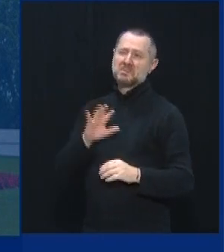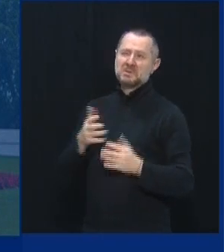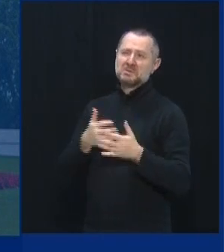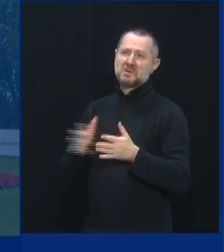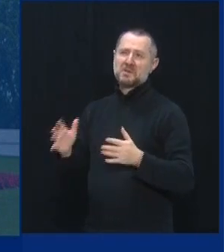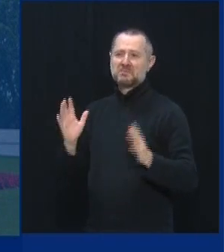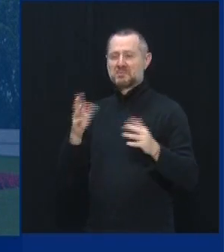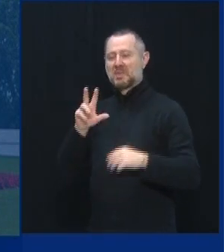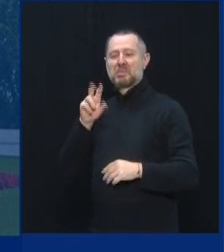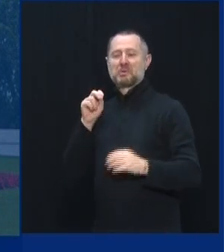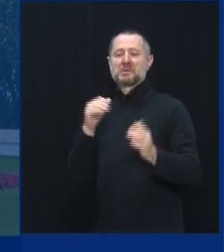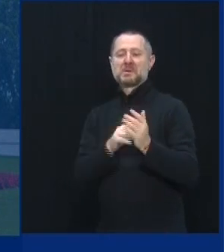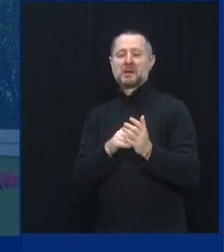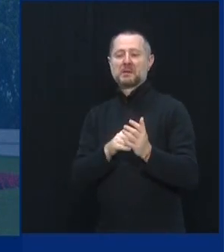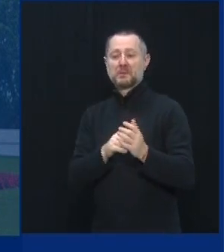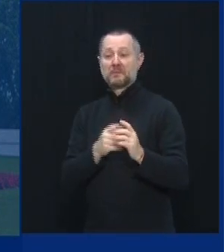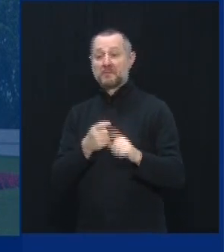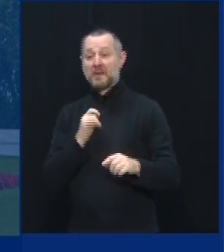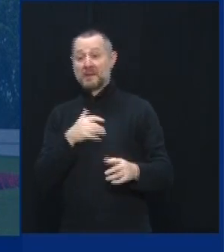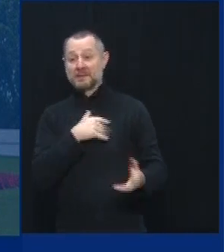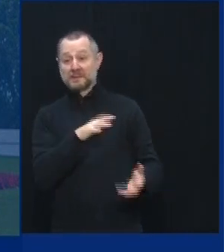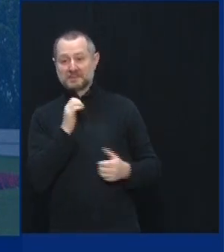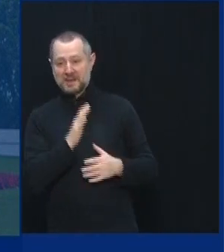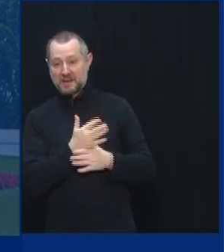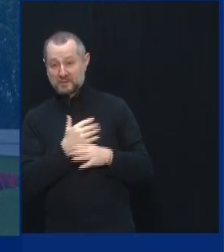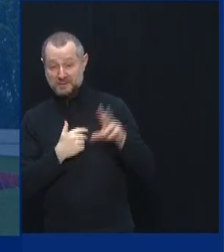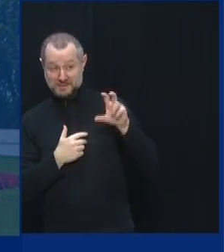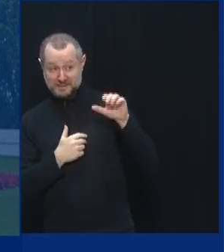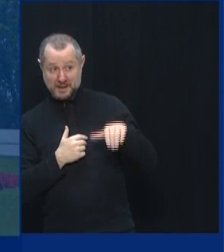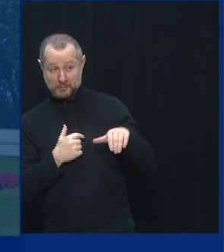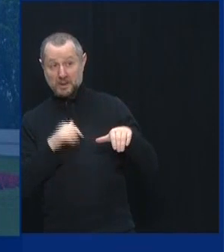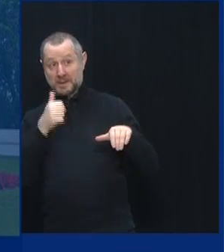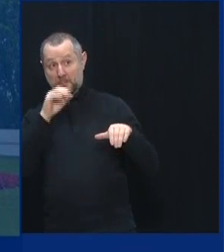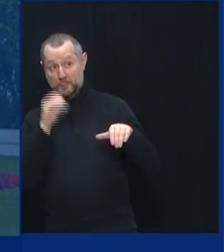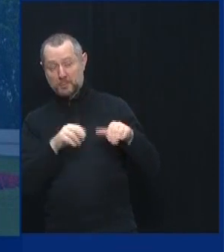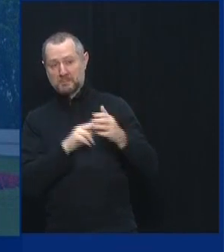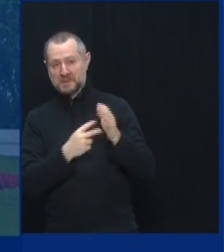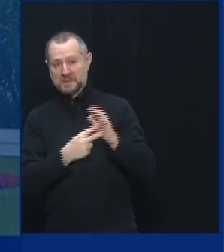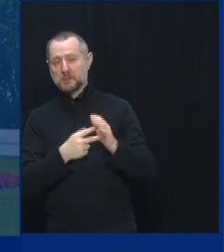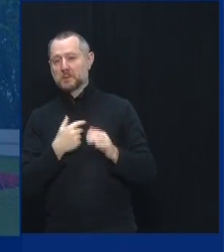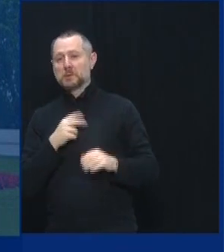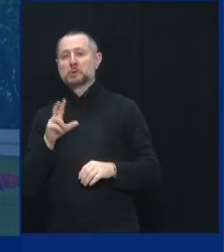HAVE MORE. 10% IN NEW YORK STATE IS ABOUT